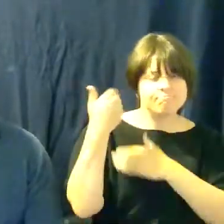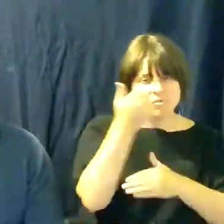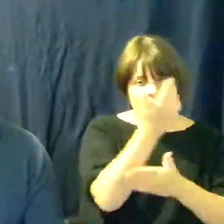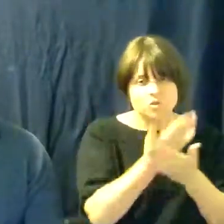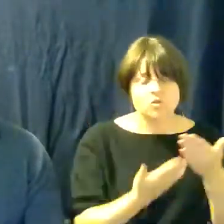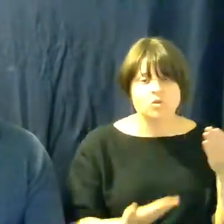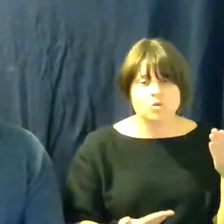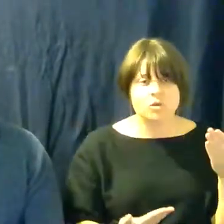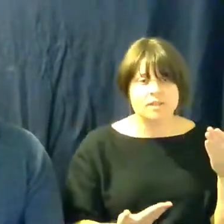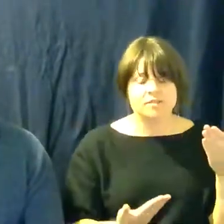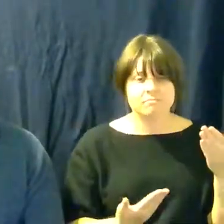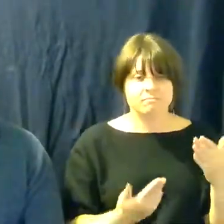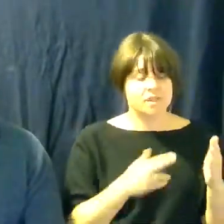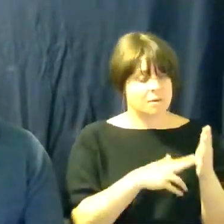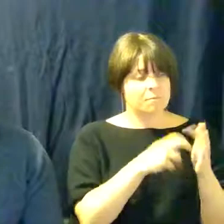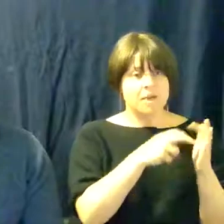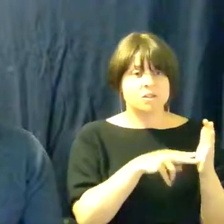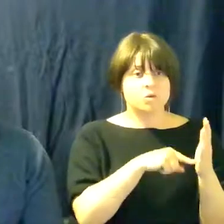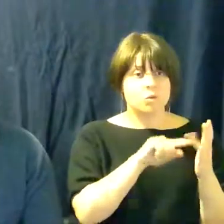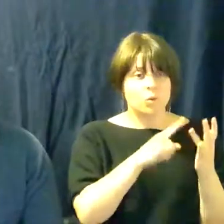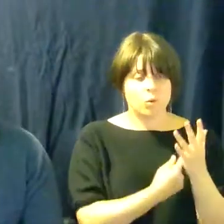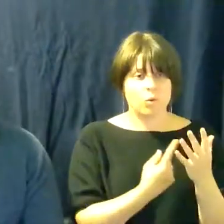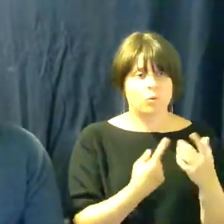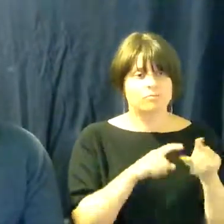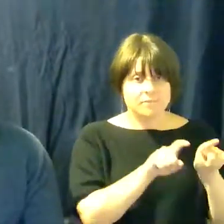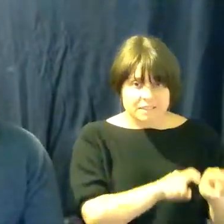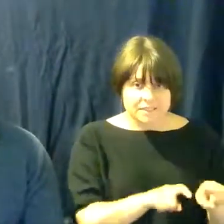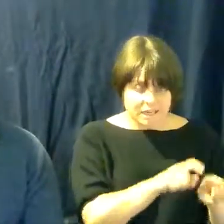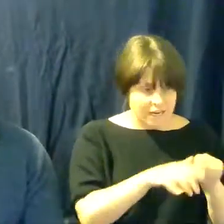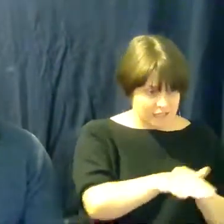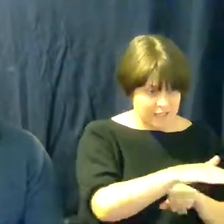He was the friend of Odyssus dir during